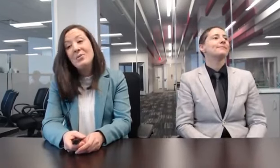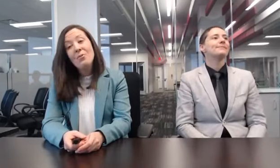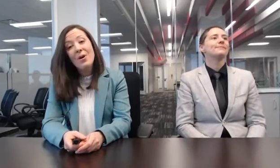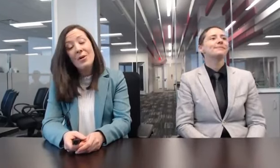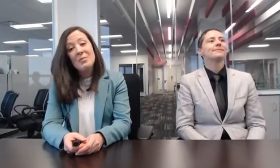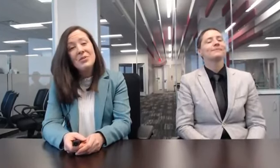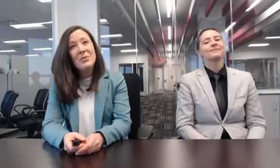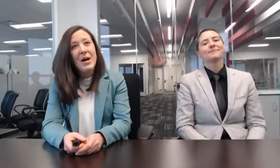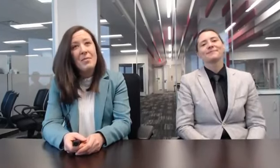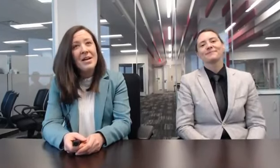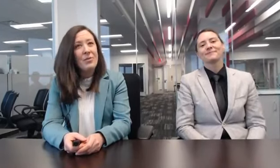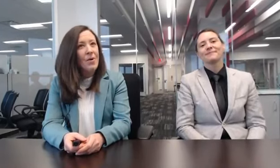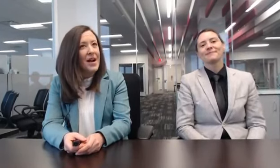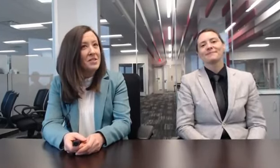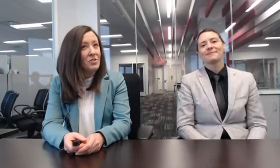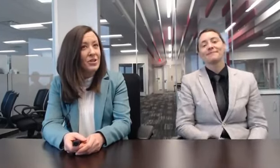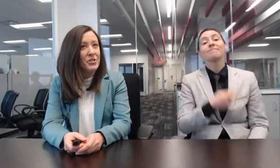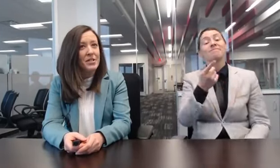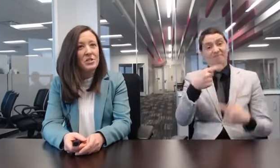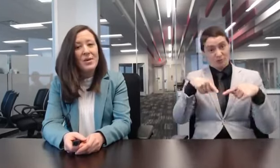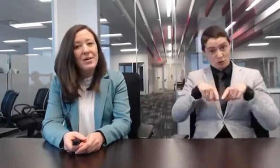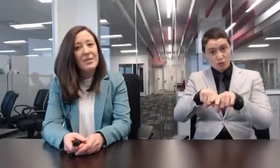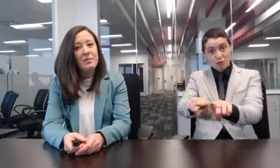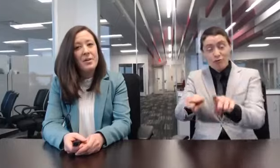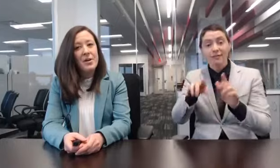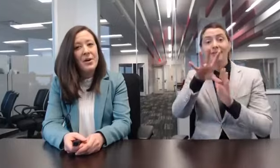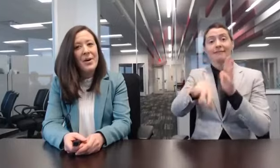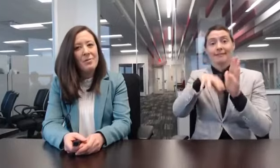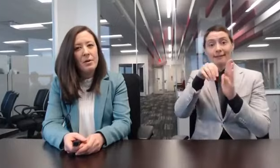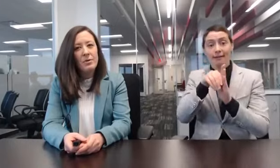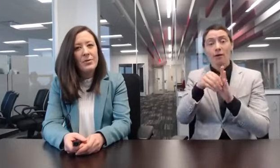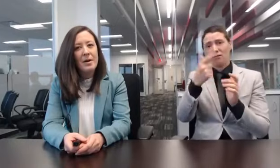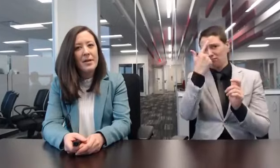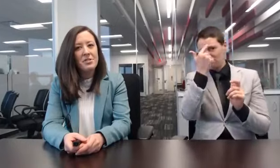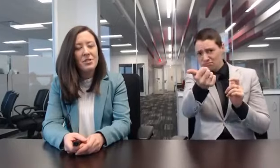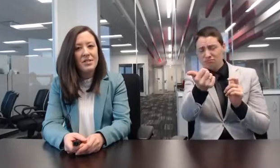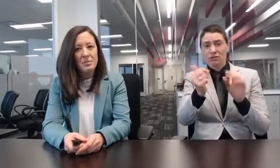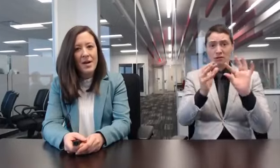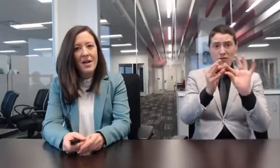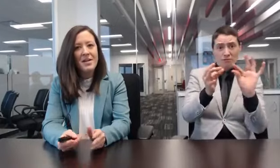And you are welcome to comment or ask questions throughout this video and we will do our best to respond,